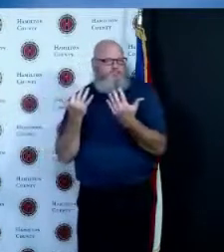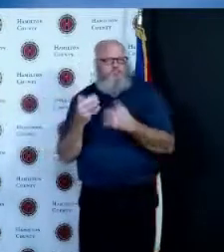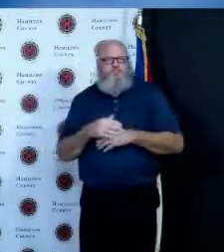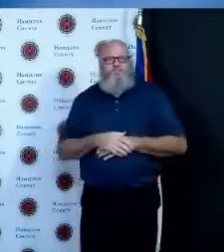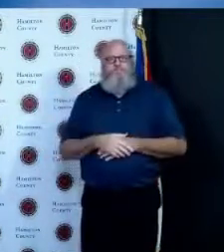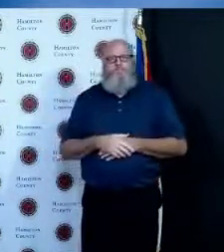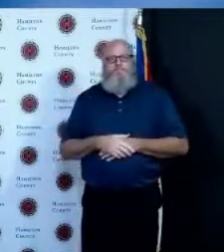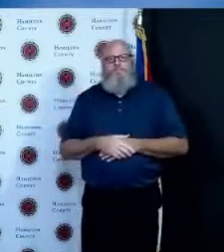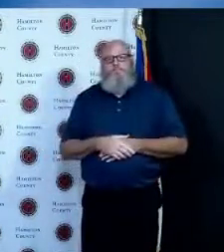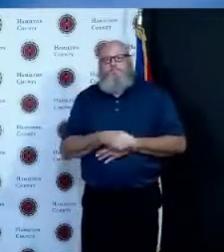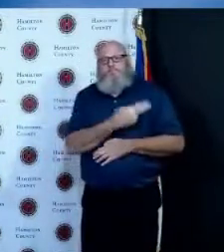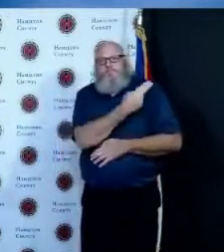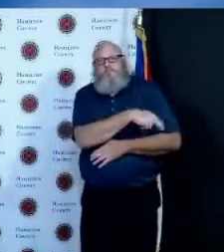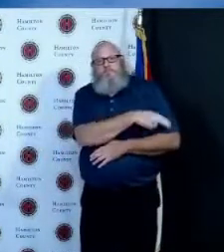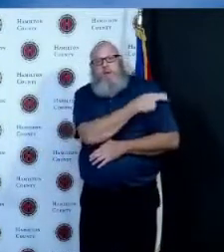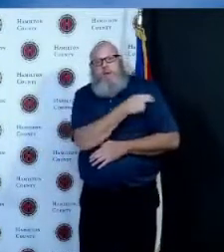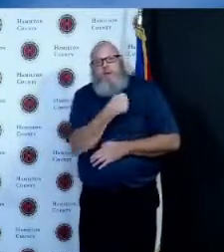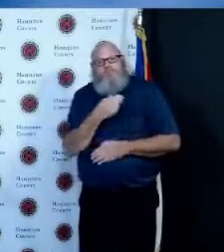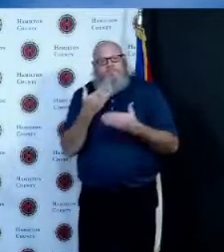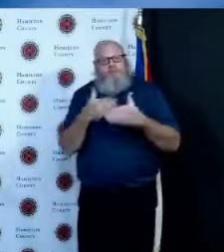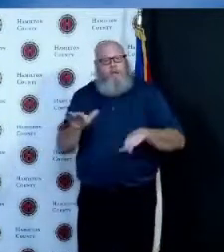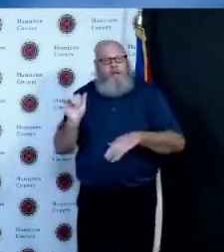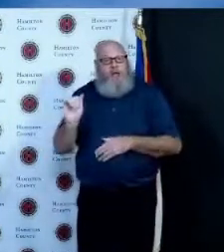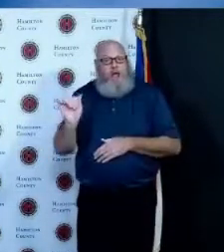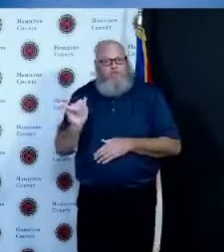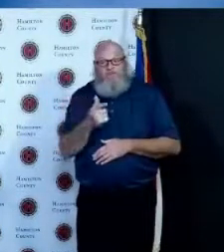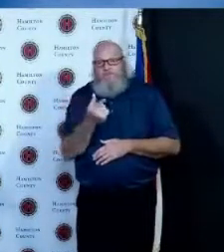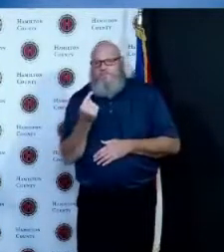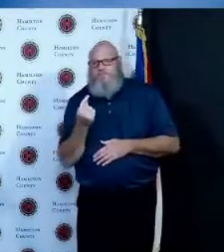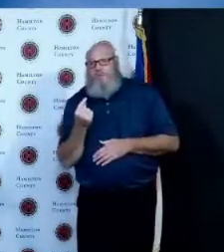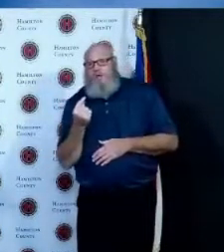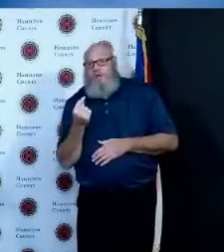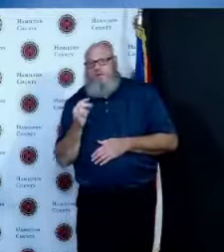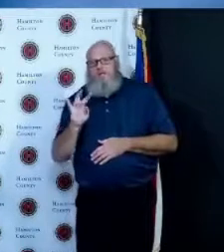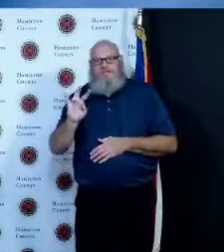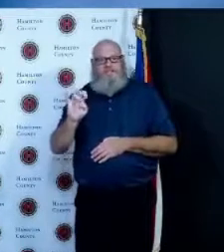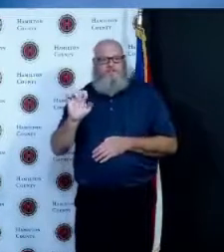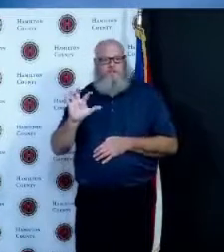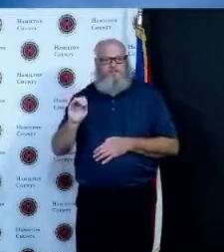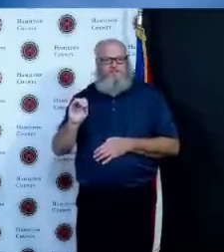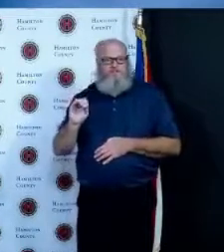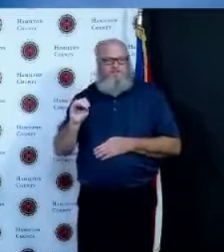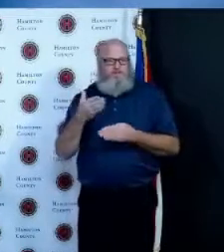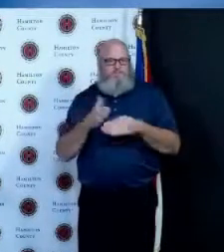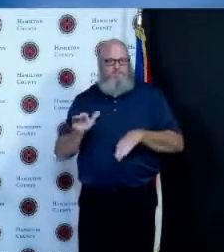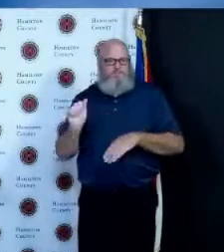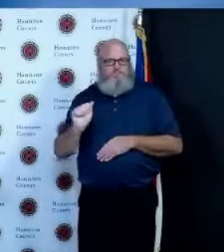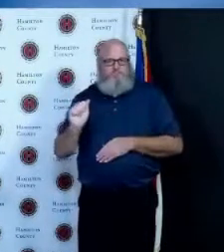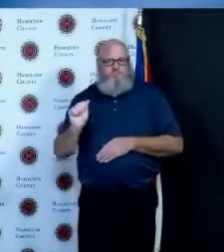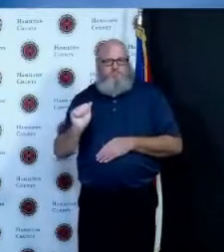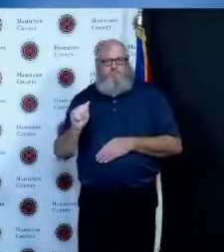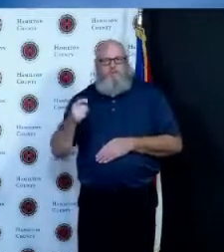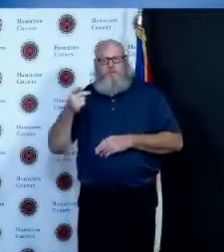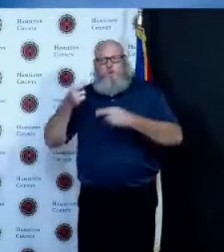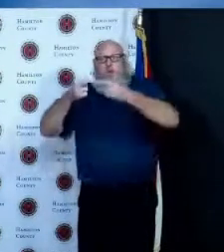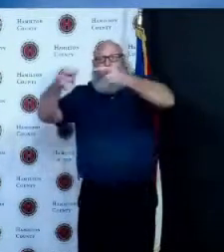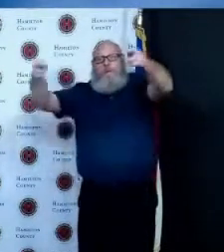not decreased we are seeing about 750 patients in our regional hospital systems still here in